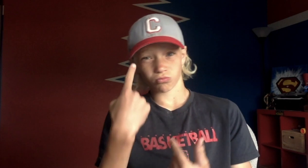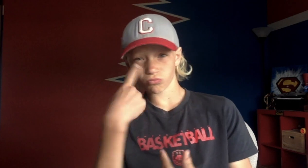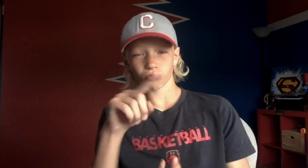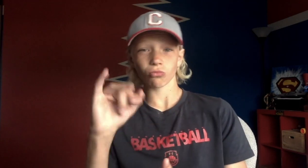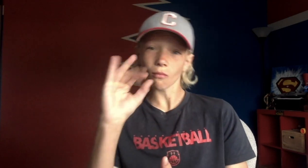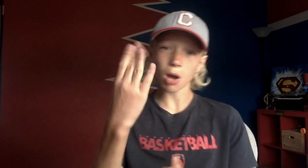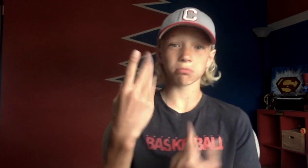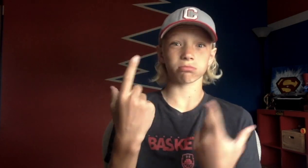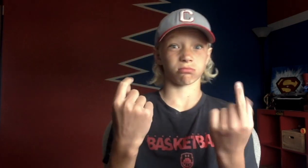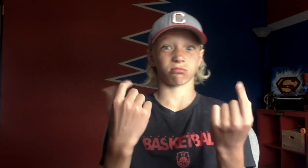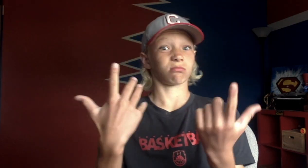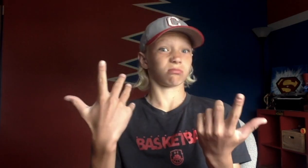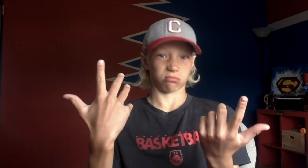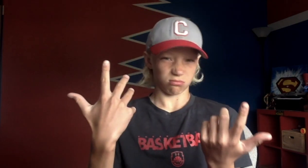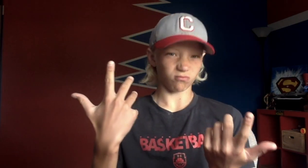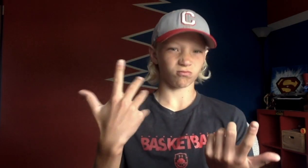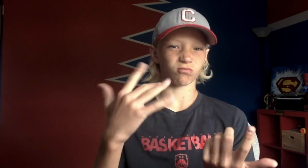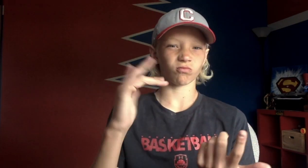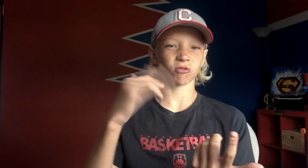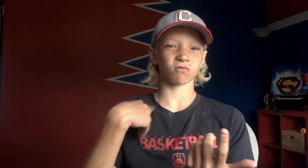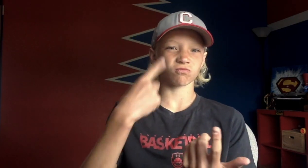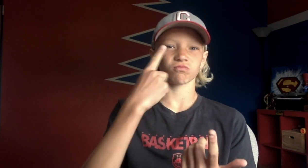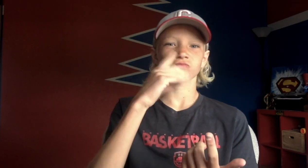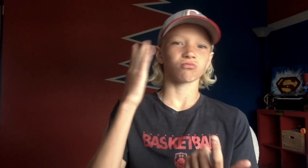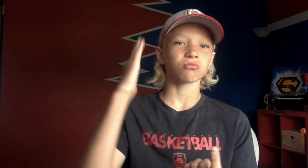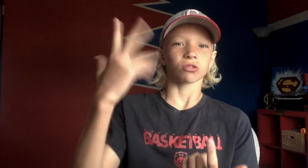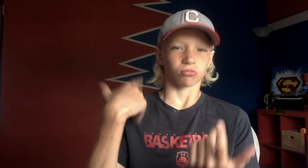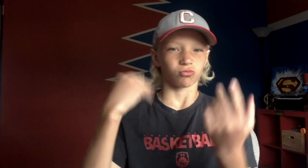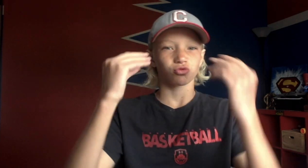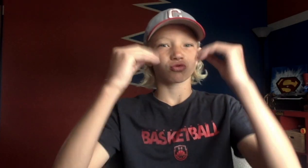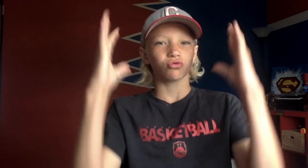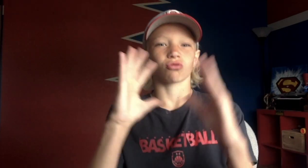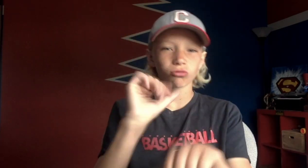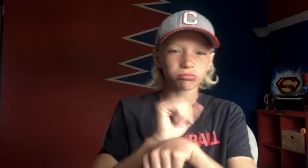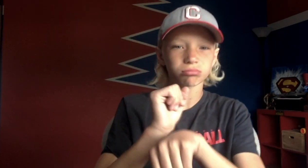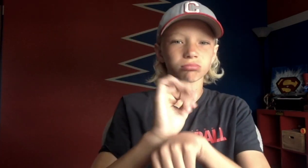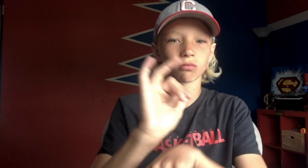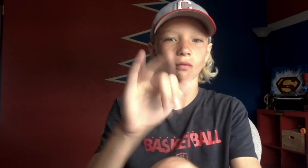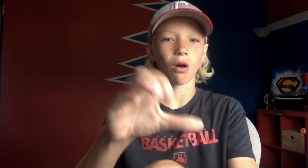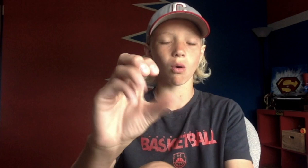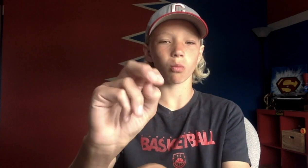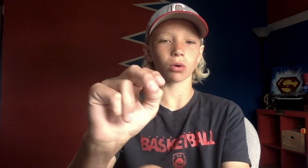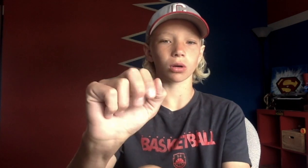In the future, I would mind a job maybe. Working as a teacher.